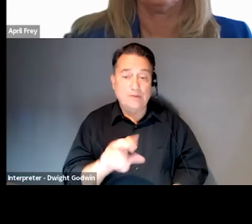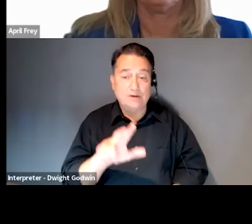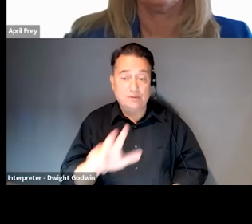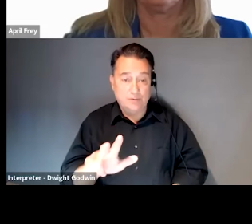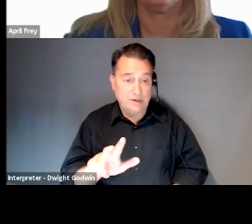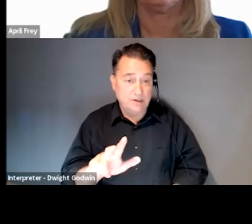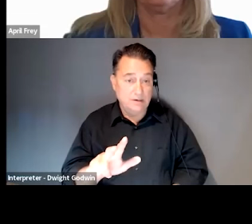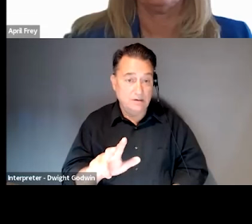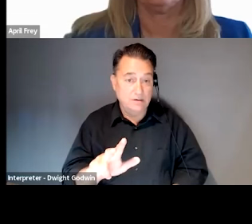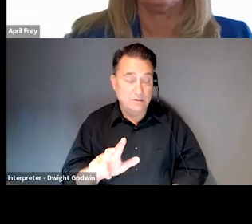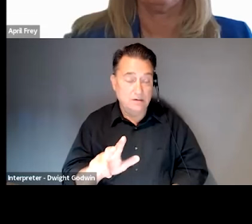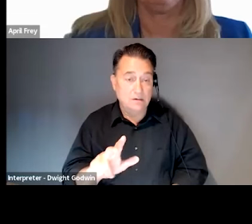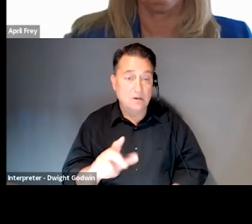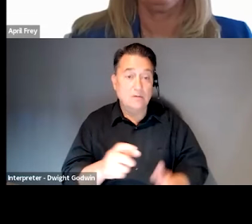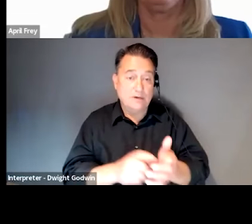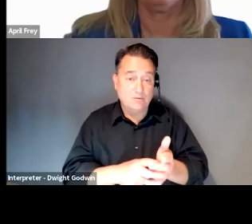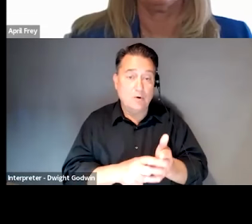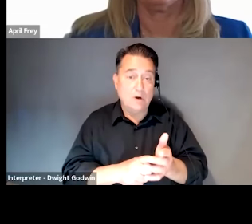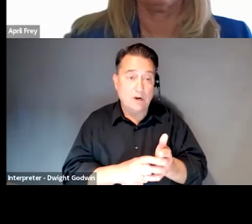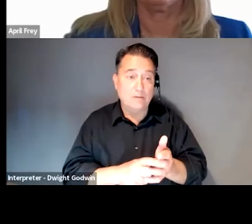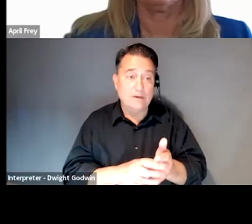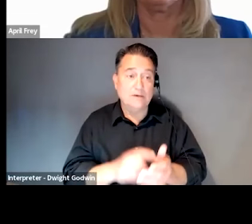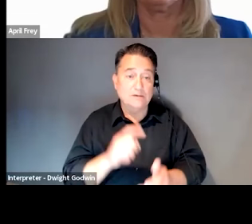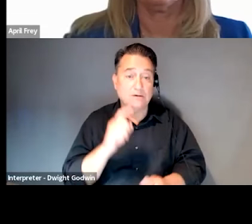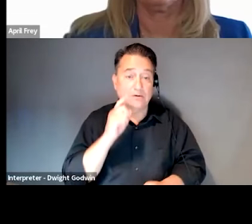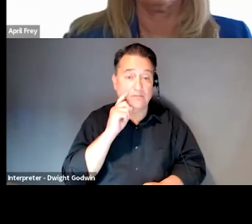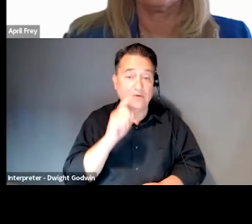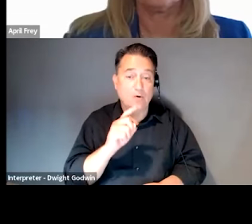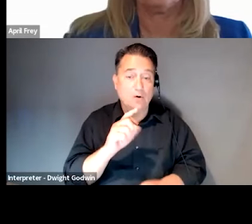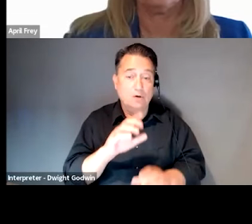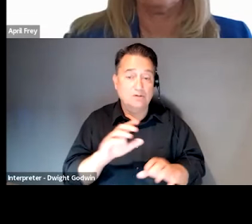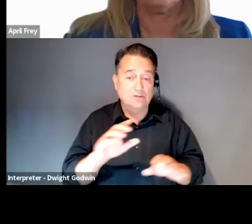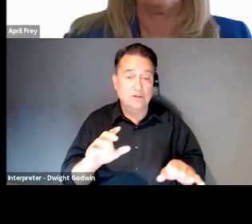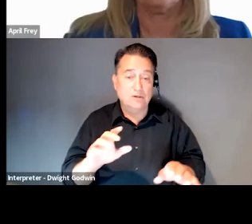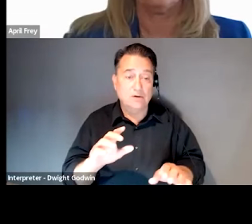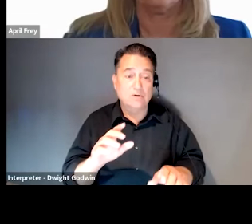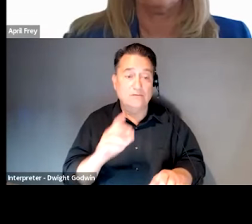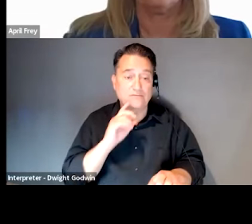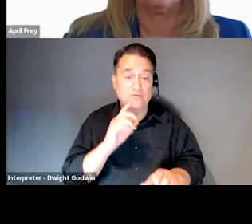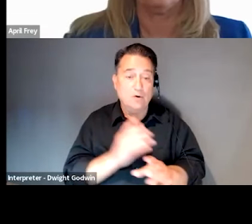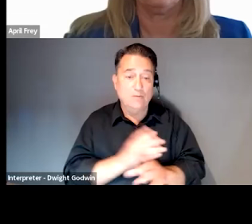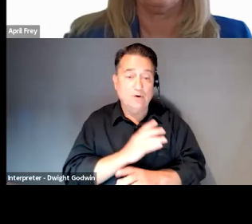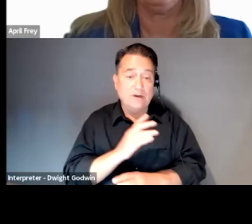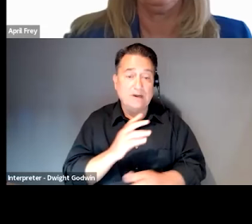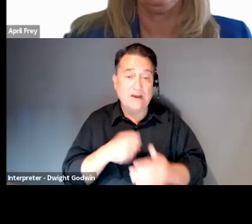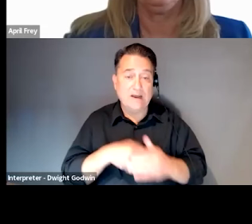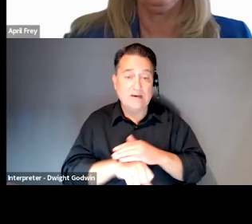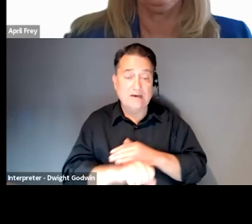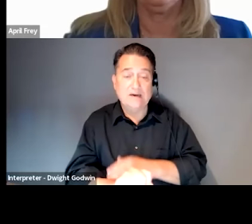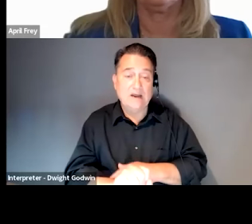have been a requirement of child welfare legislation. And for families affected by prenatal substance exposure, it's a requirement that there is a notification